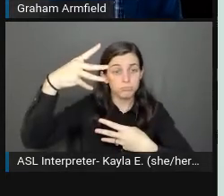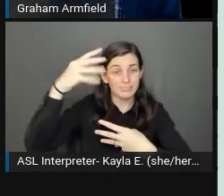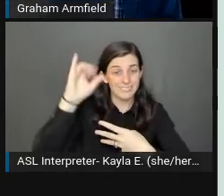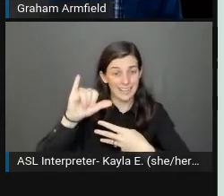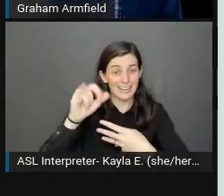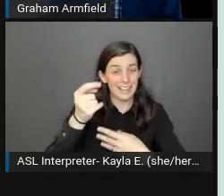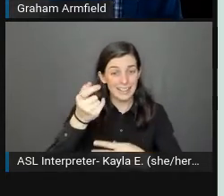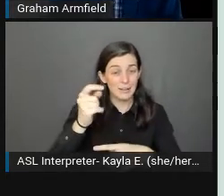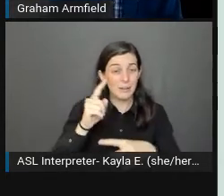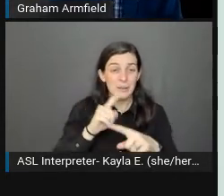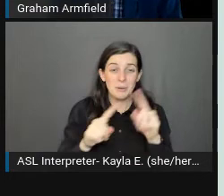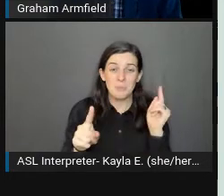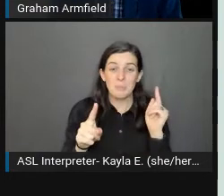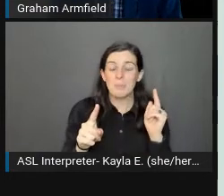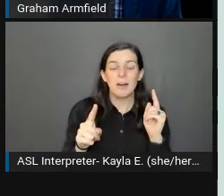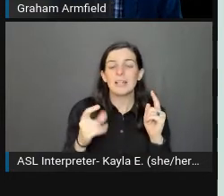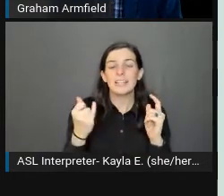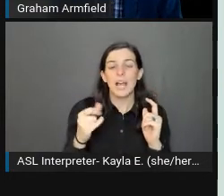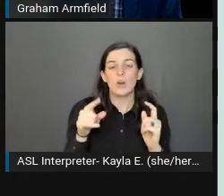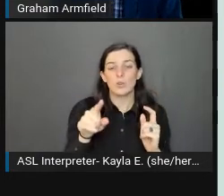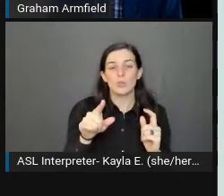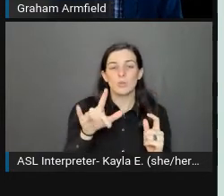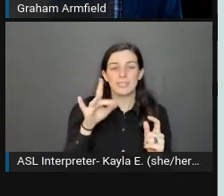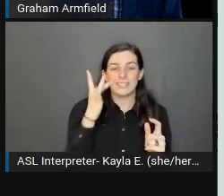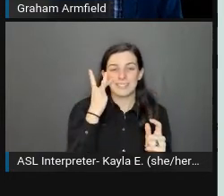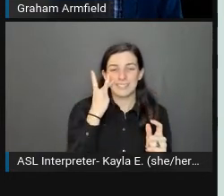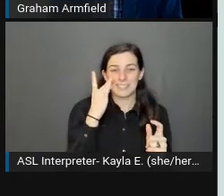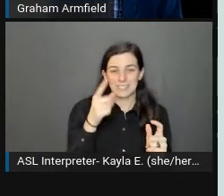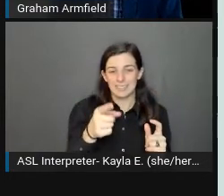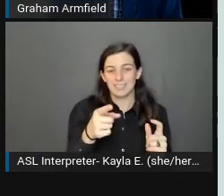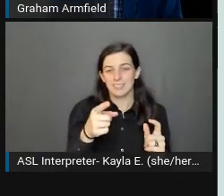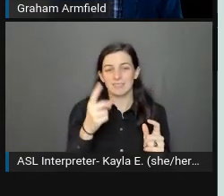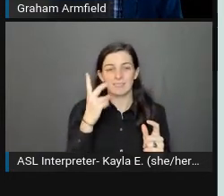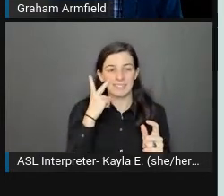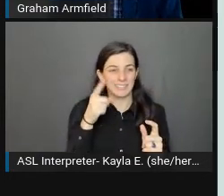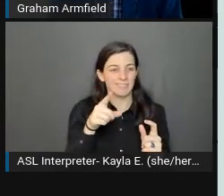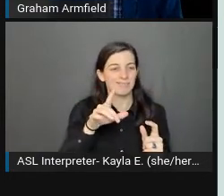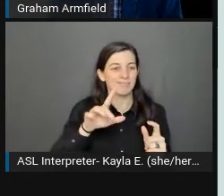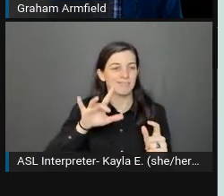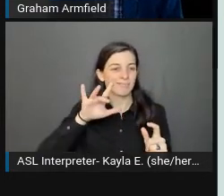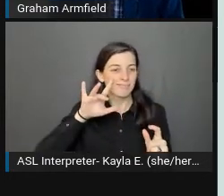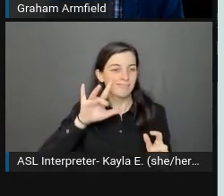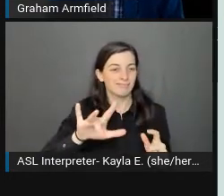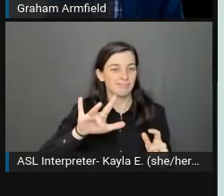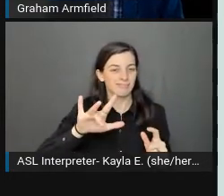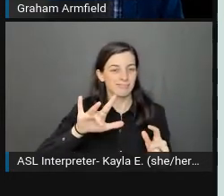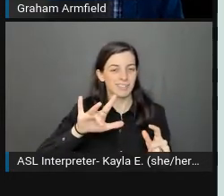when I press the enter key, what it does is it actually replaces the text